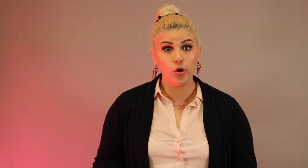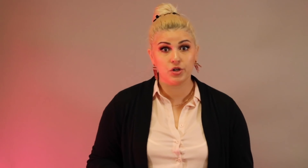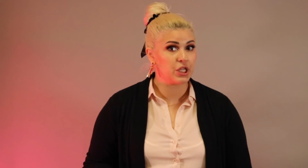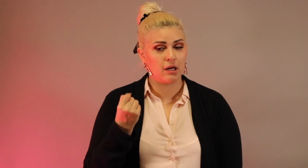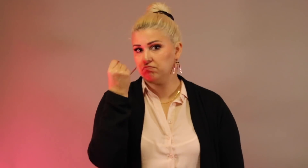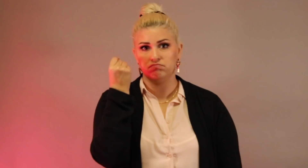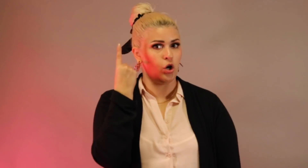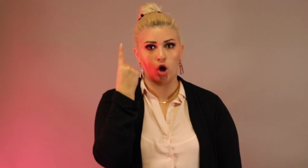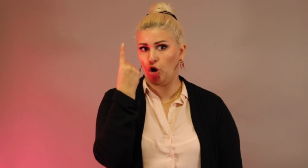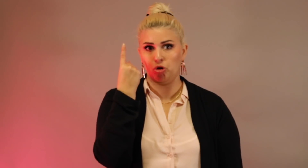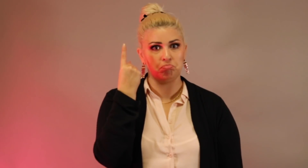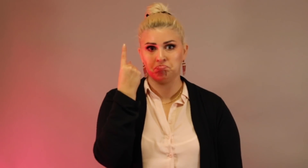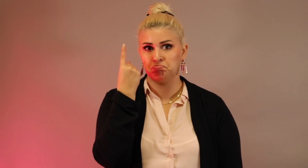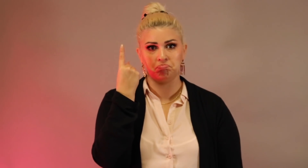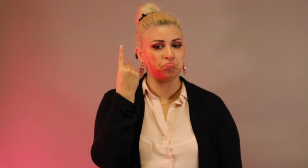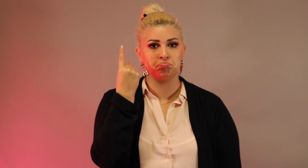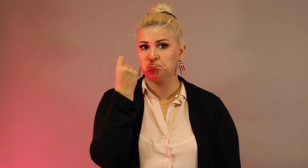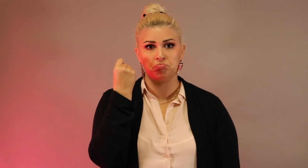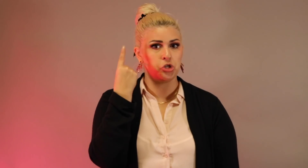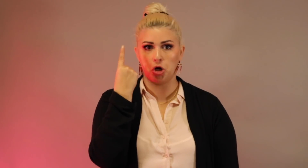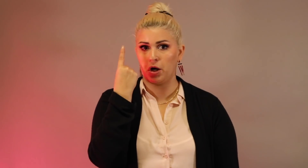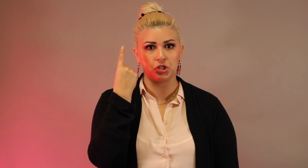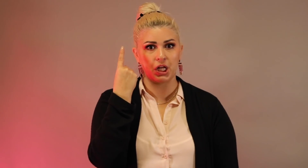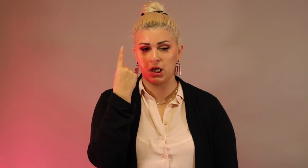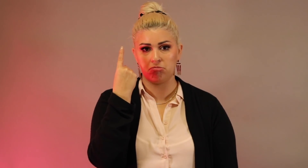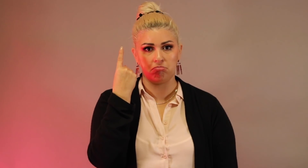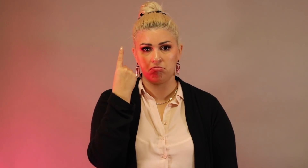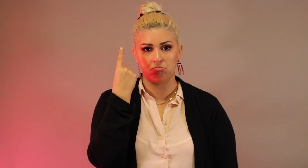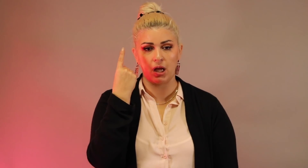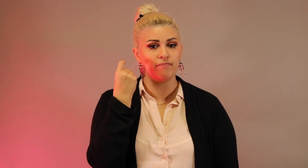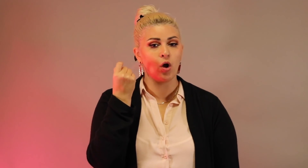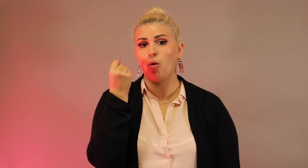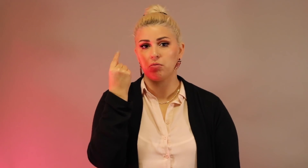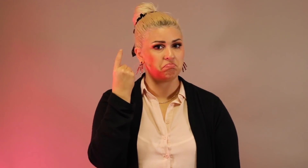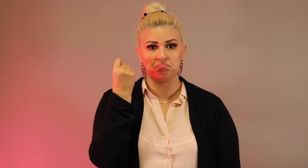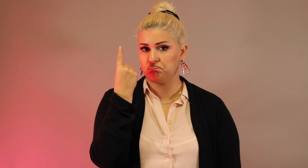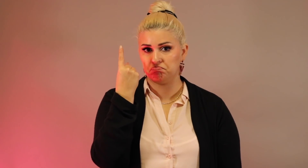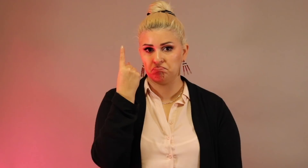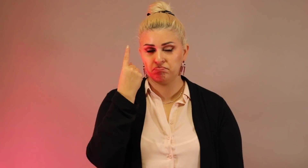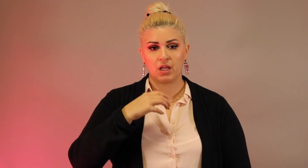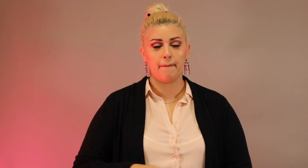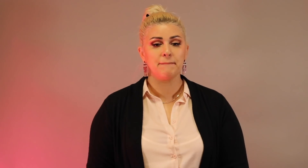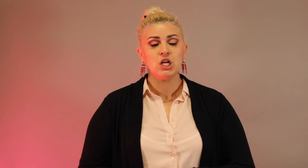Don't understand, no, don't understand, okay. Or, okay.